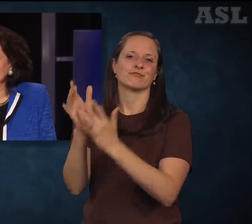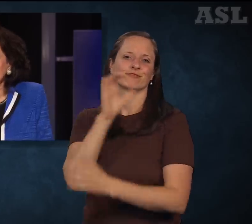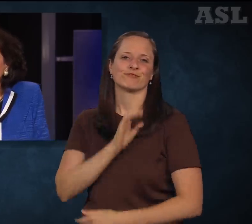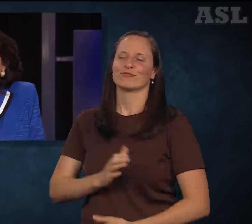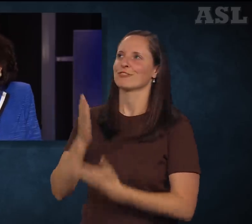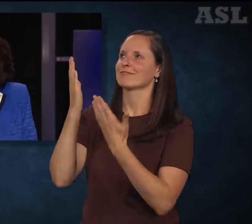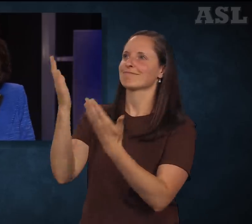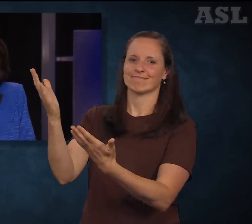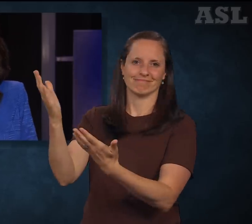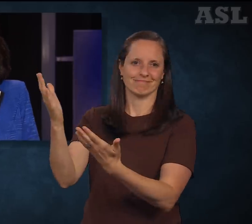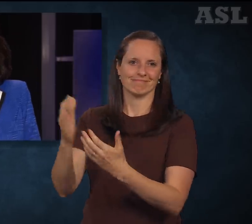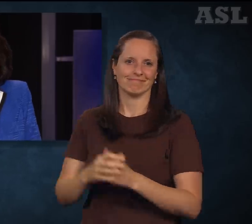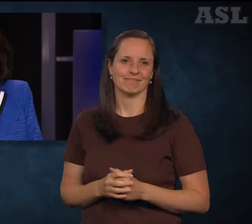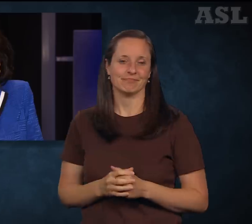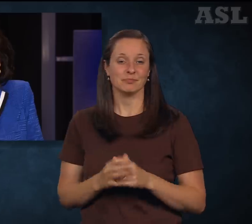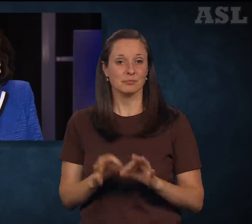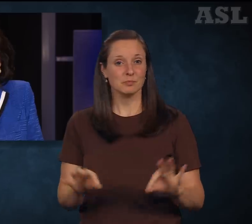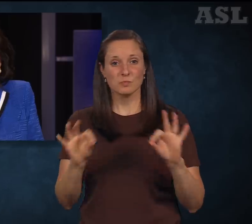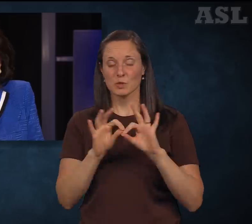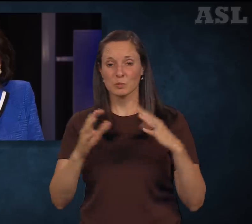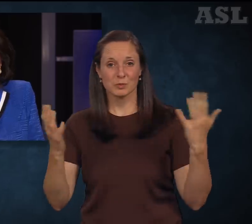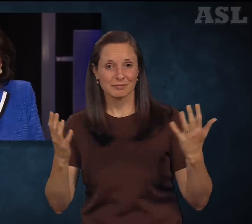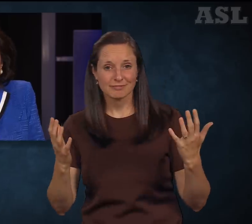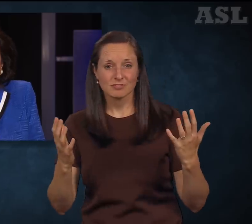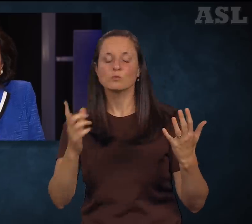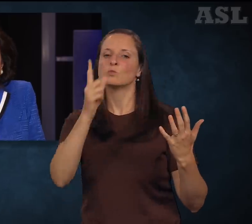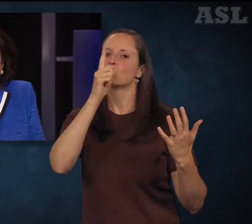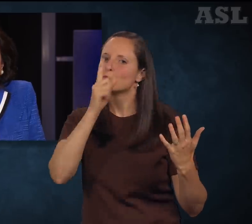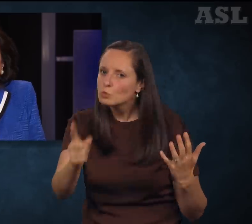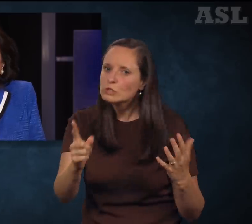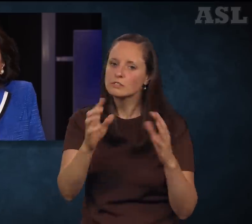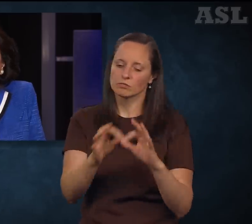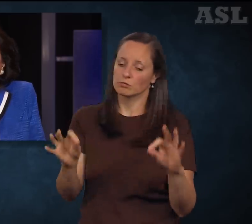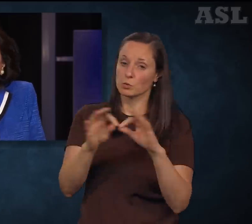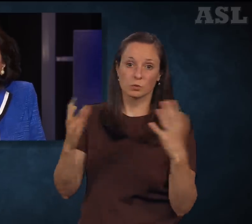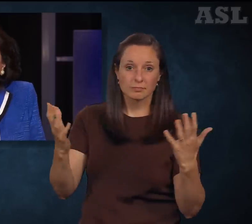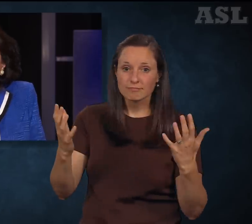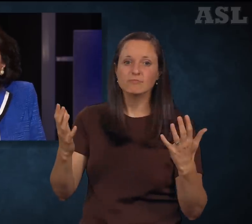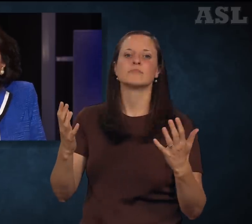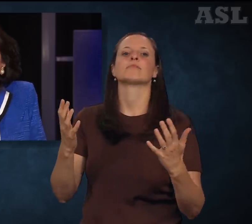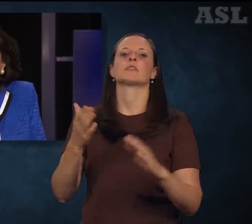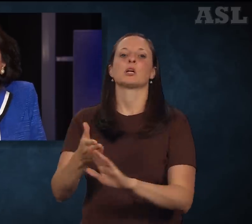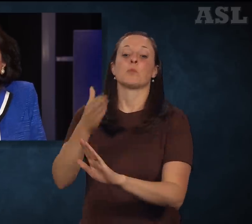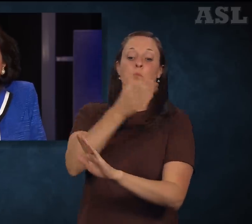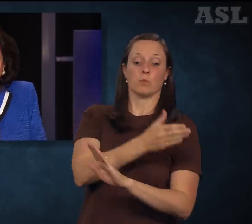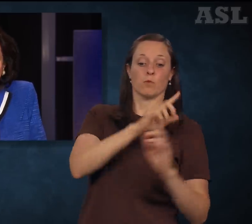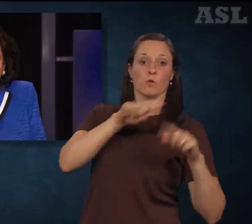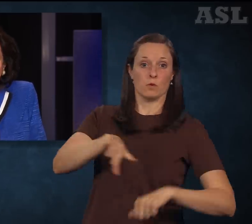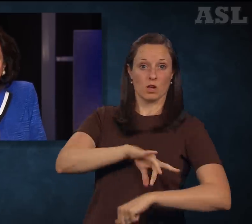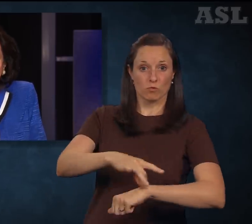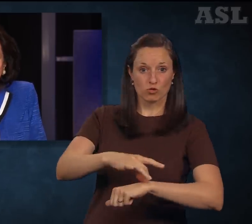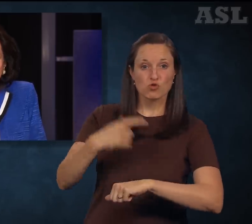WE MAY THINK!